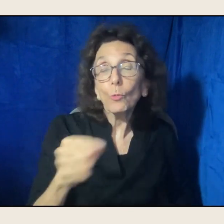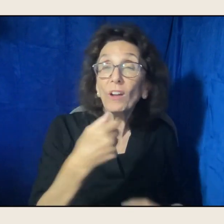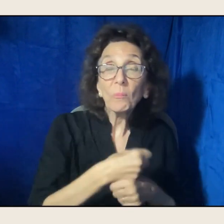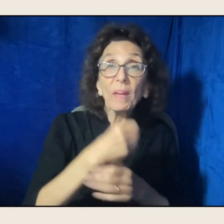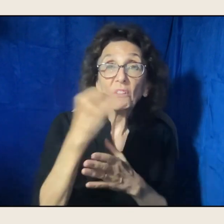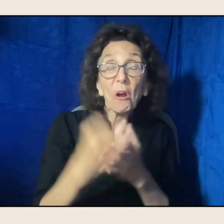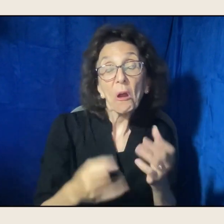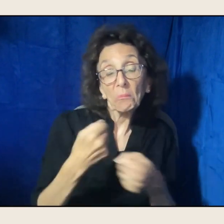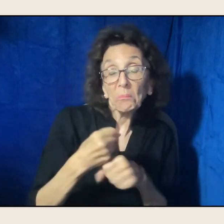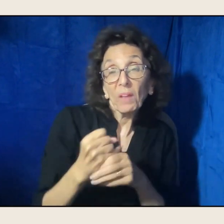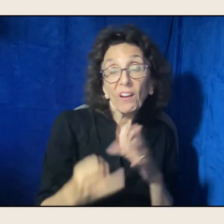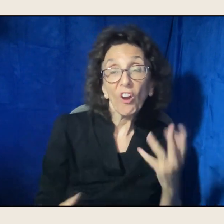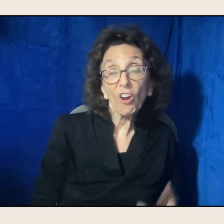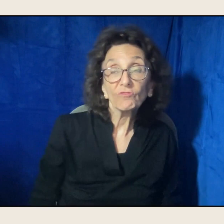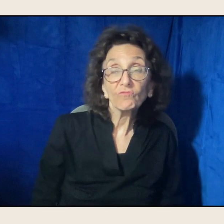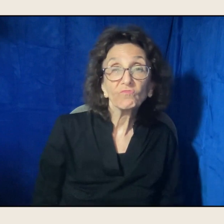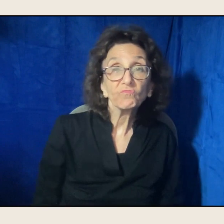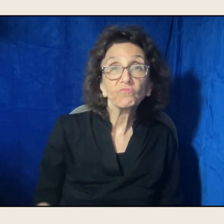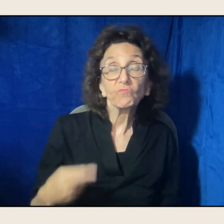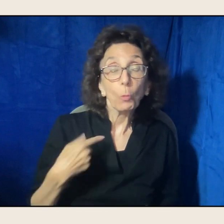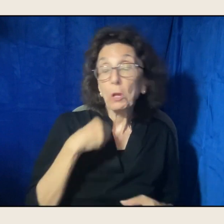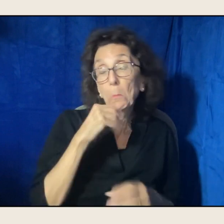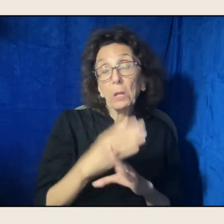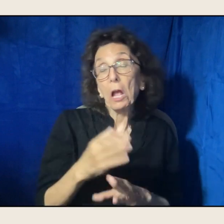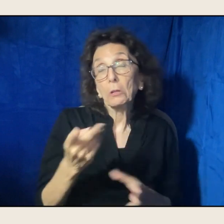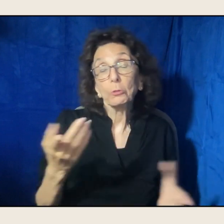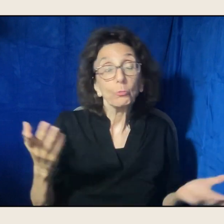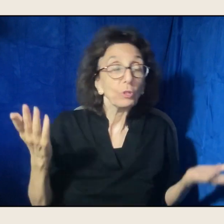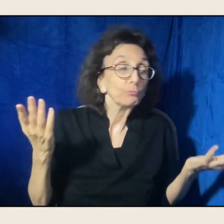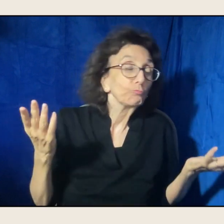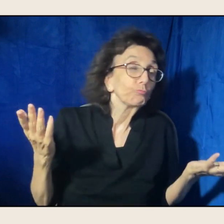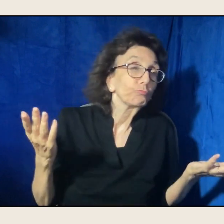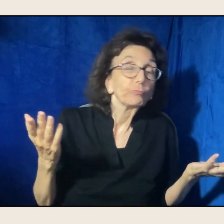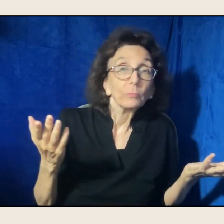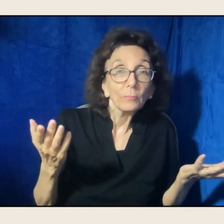But you know, we're not going to stand in your way, but you know, what are you going to do?